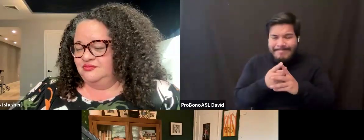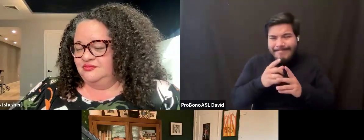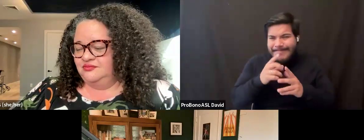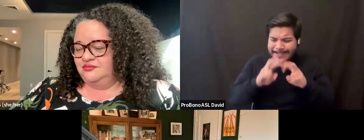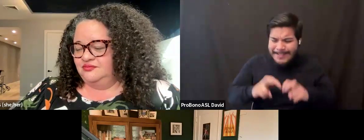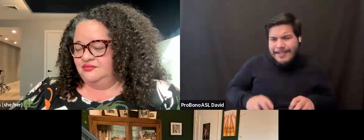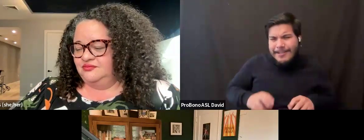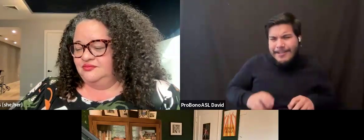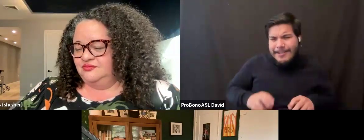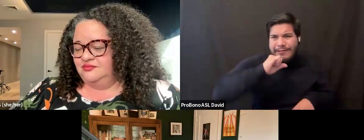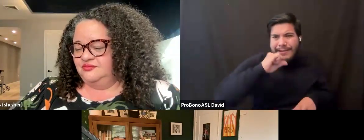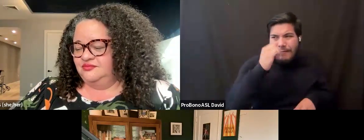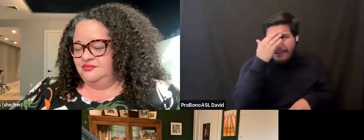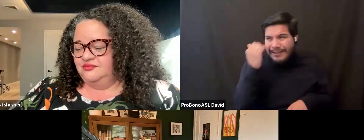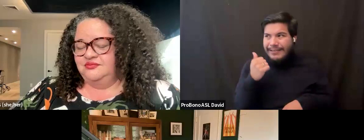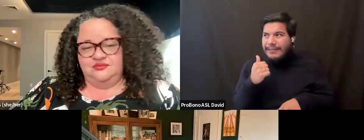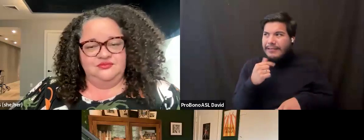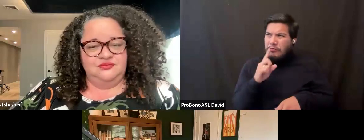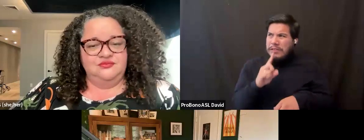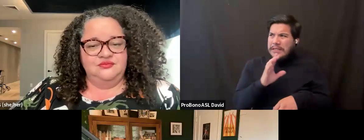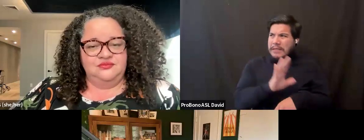identity protective thing for folks,